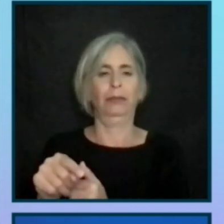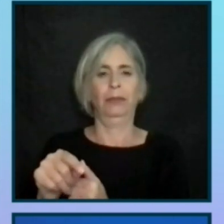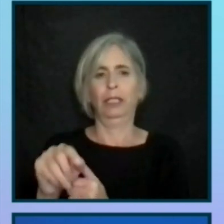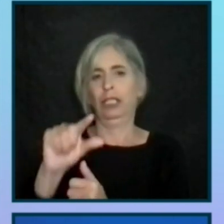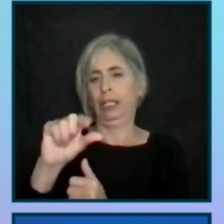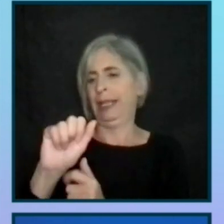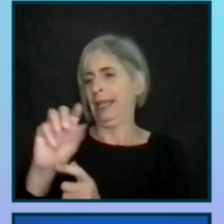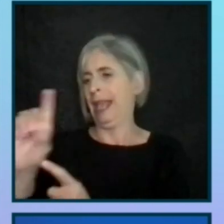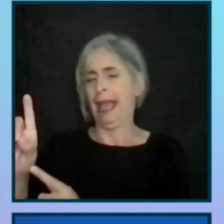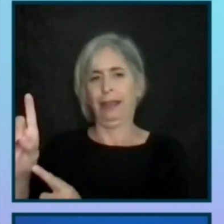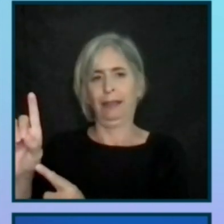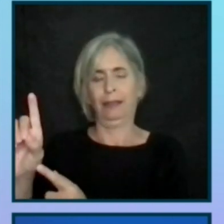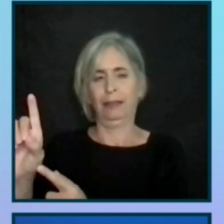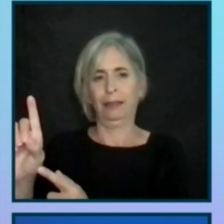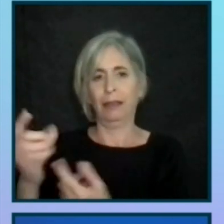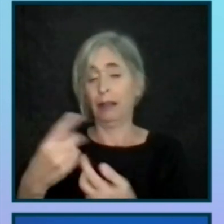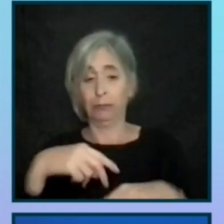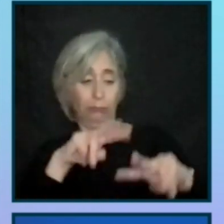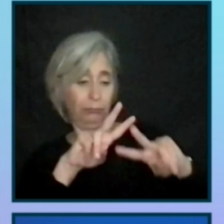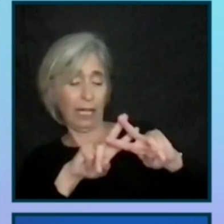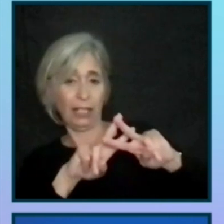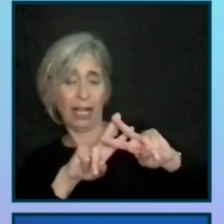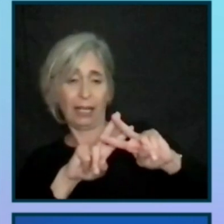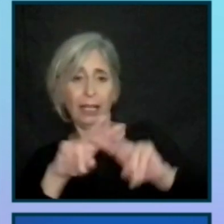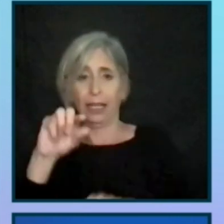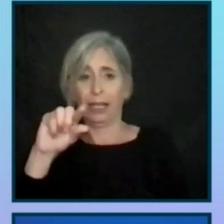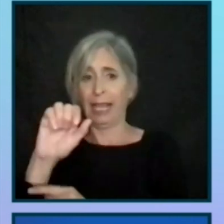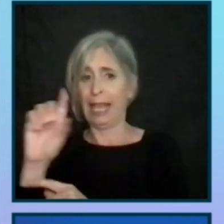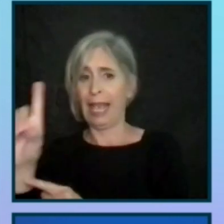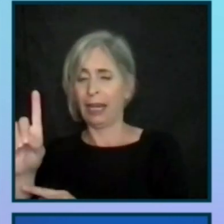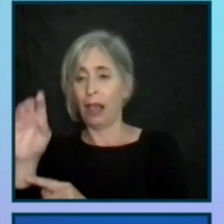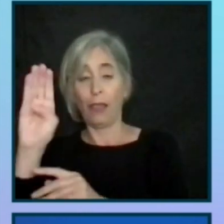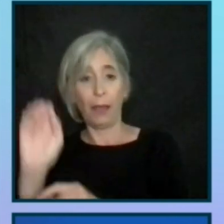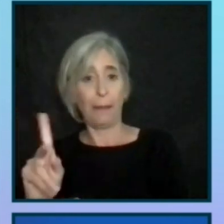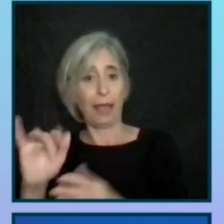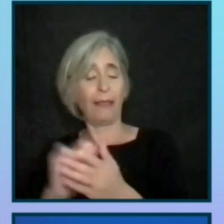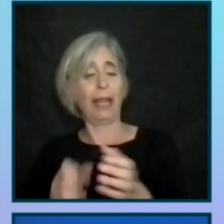on the GAAD hashtag and the bank that inspired my blog post,